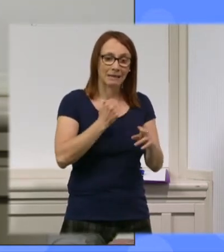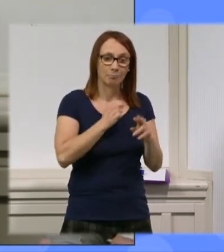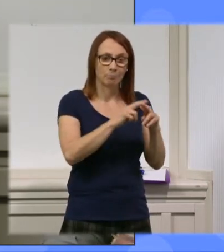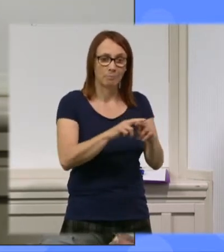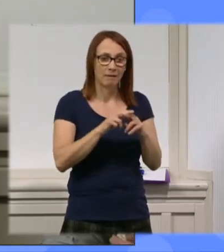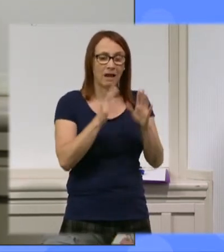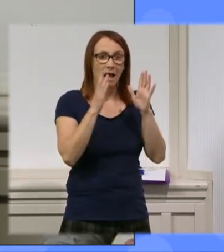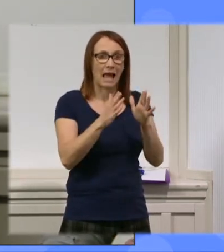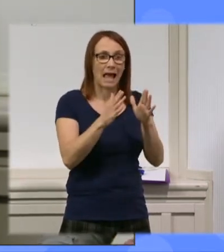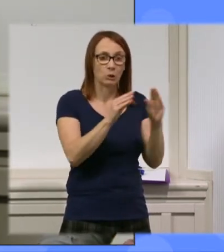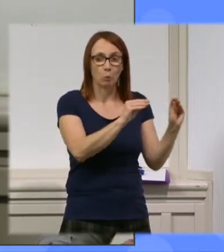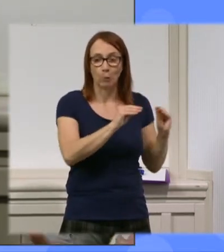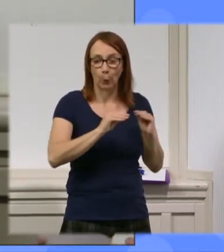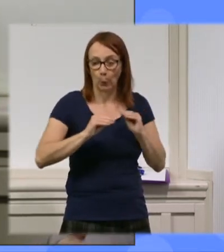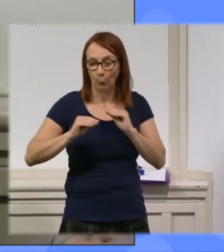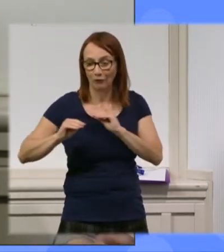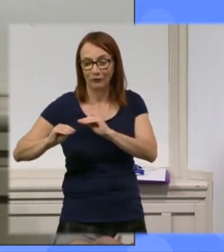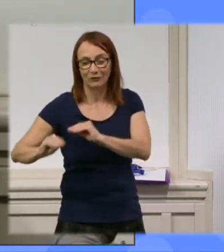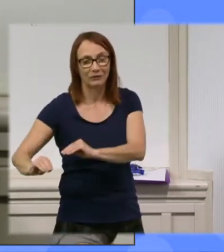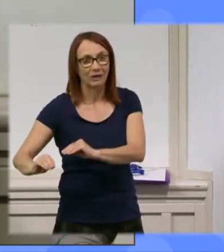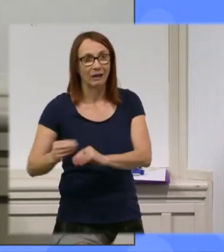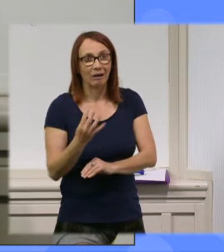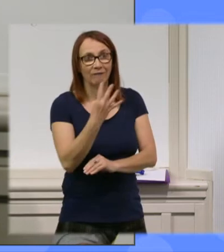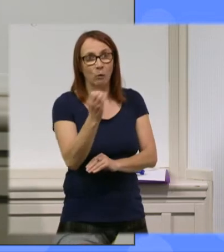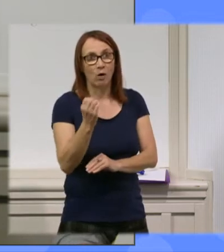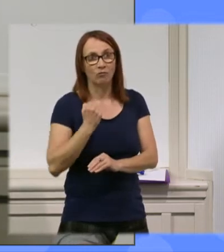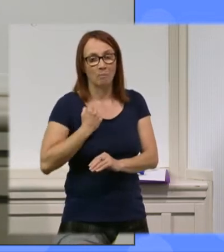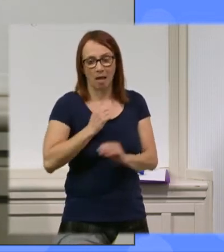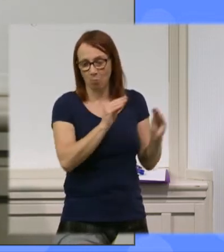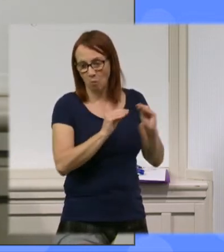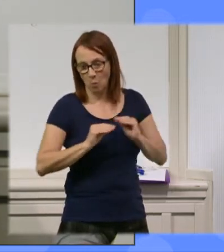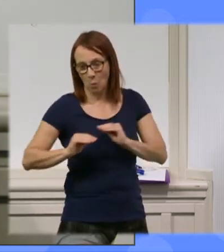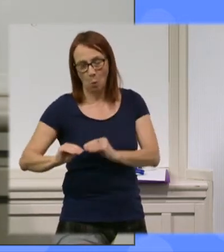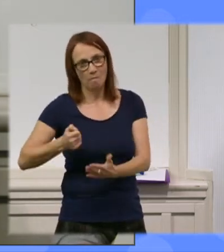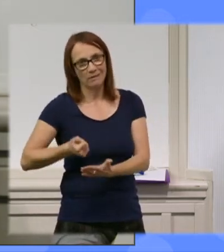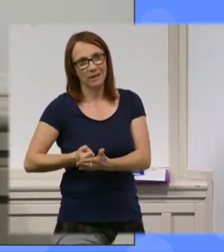400 miles away down to the south of England so those things I suppose forge